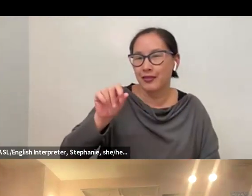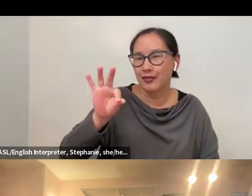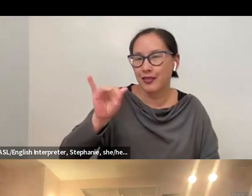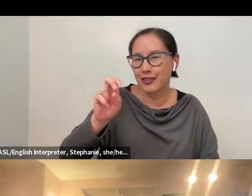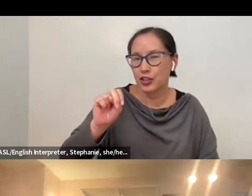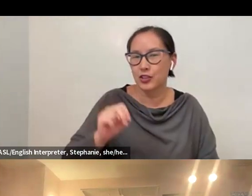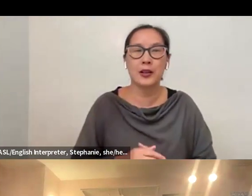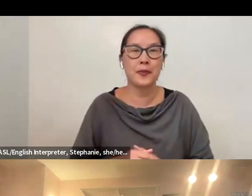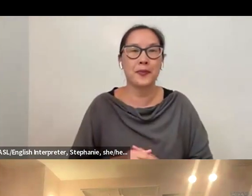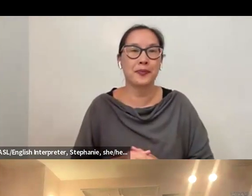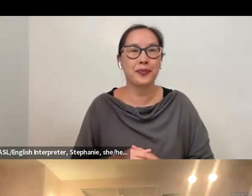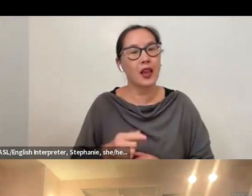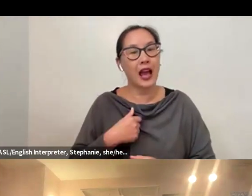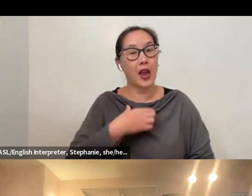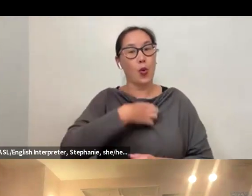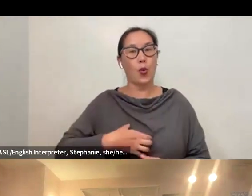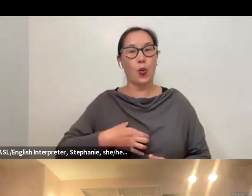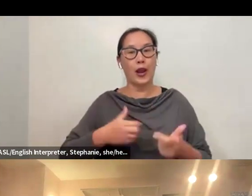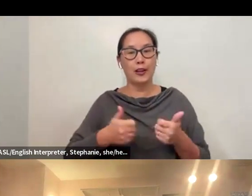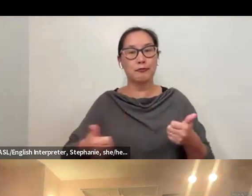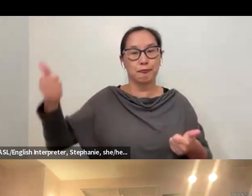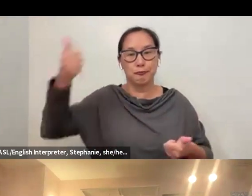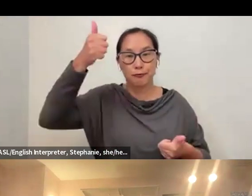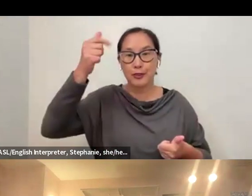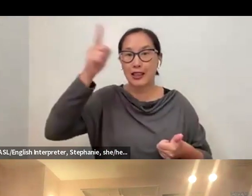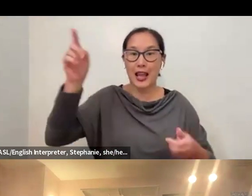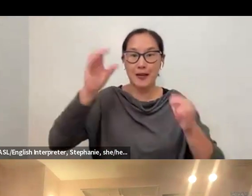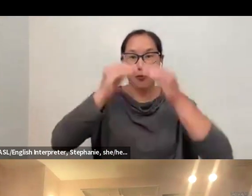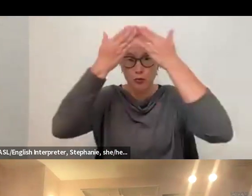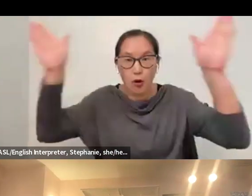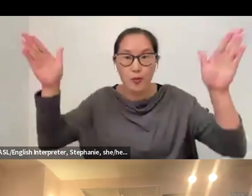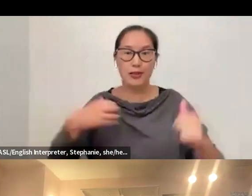executives to be more open minded and studios to take chances